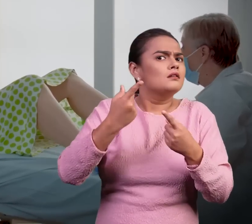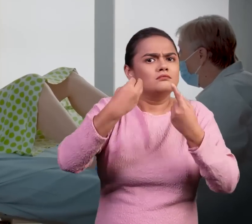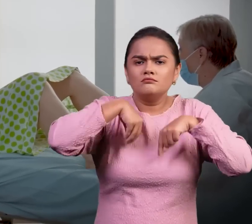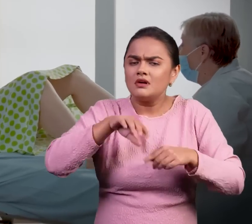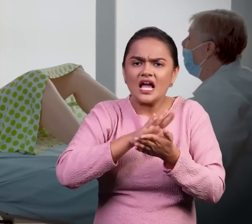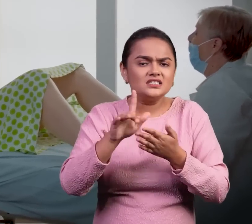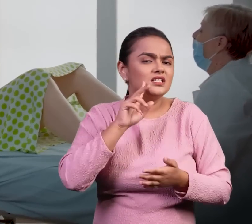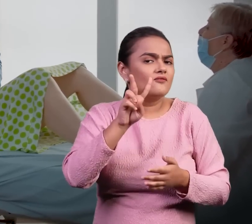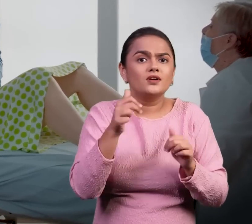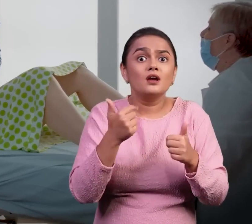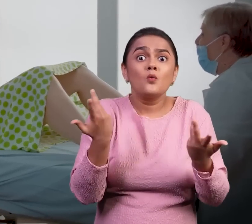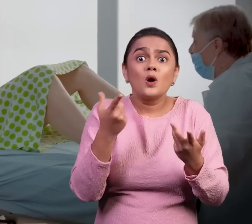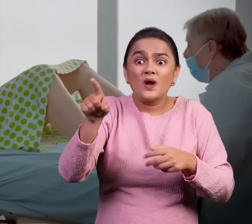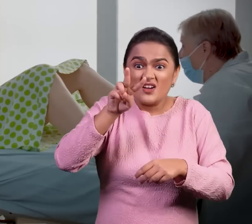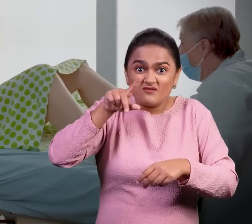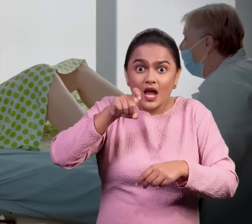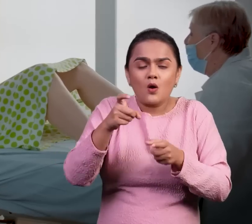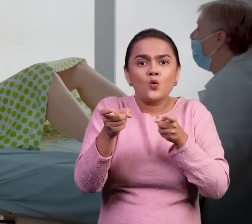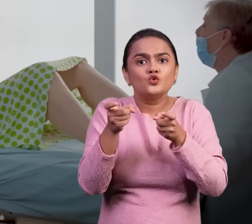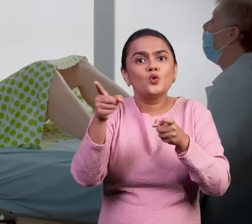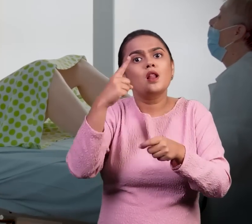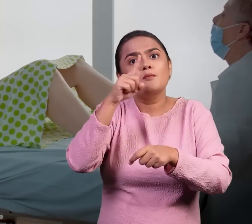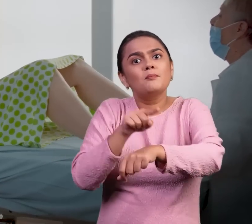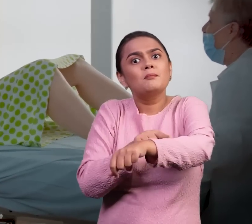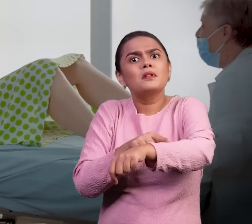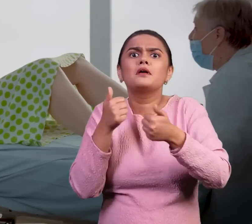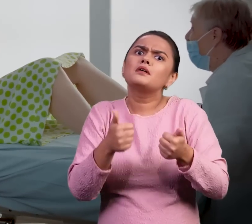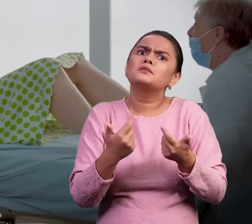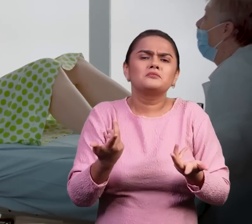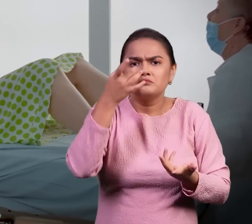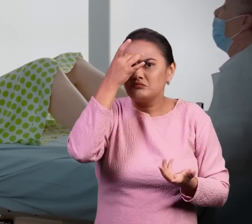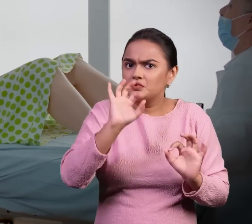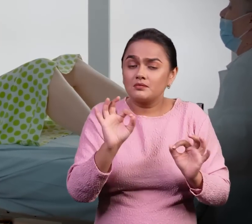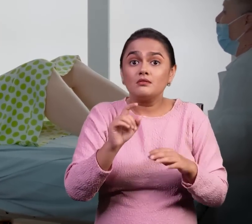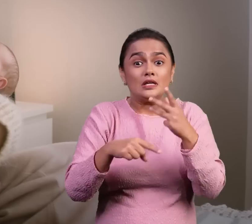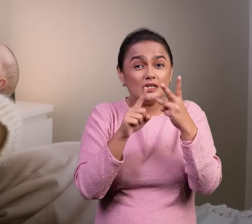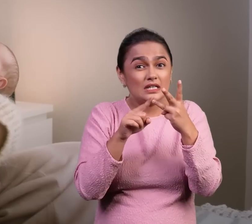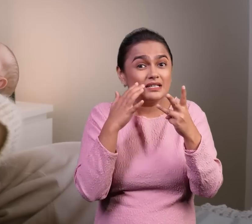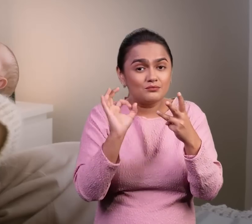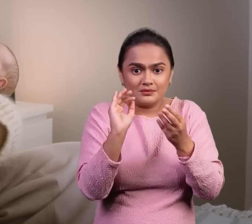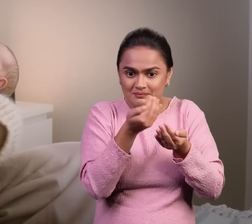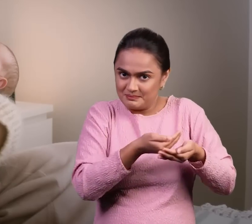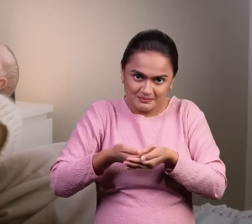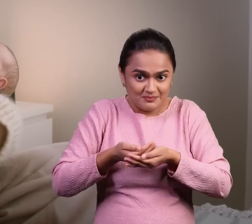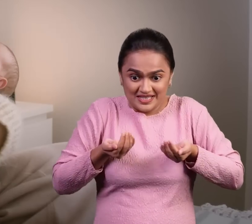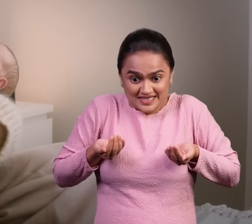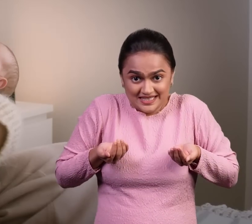the virus won't transmit as it remains controlled in her blood. The third important thing is once the baby is delivered.